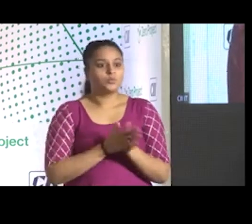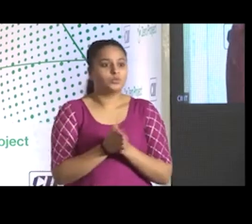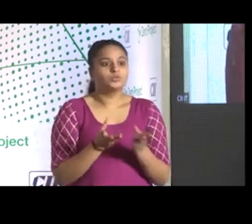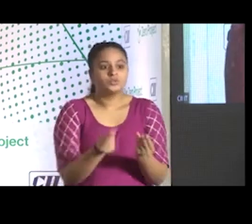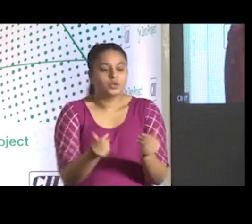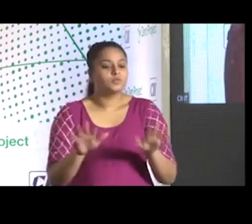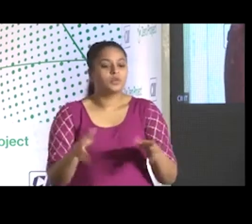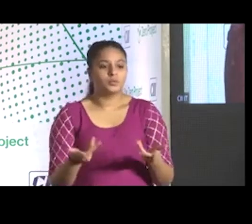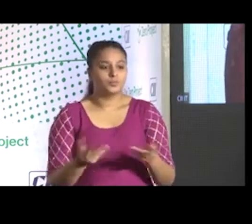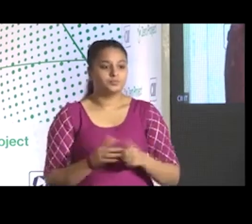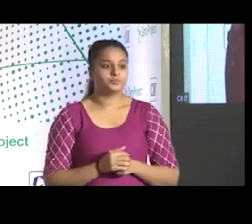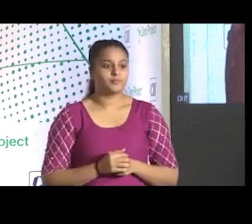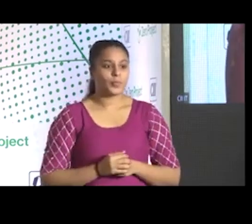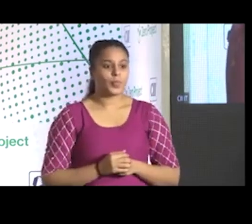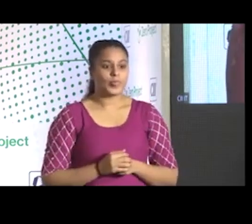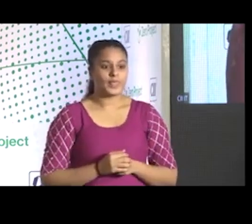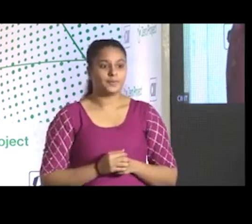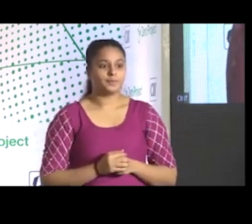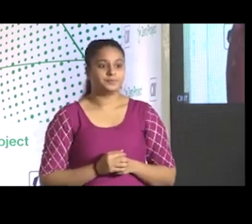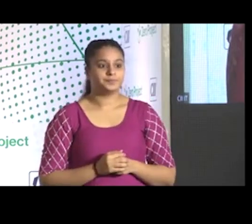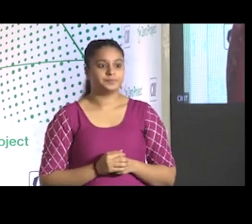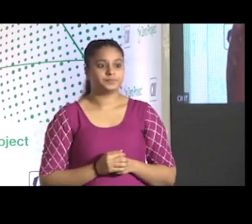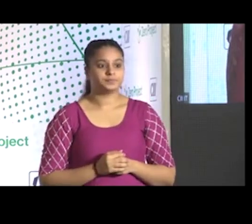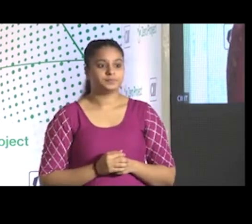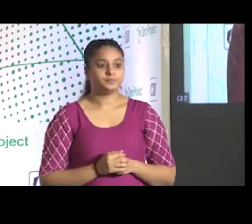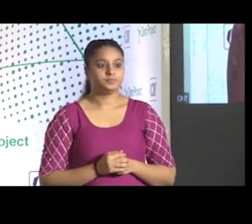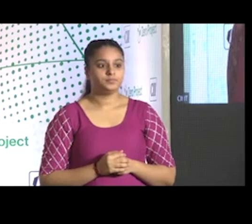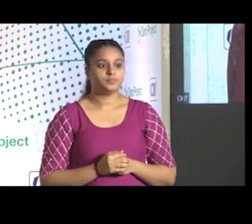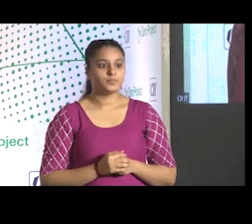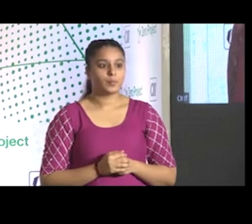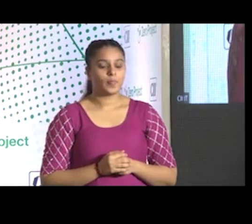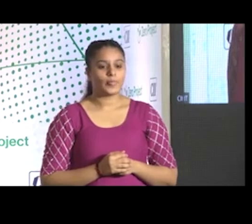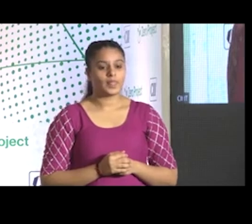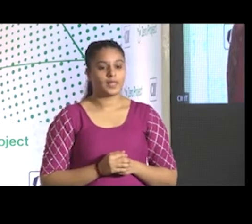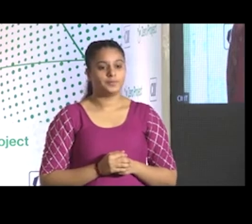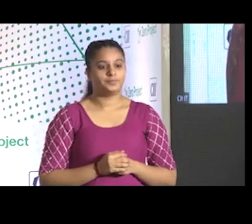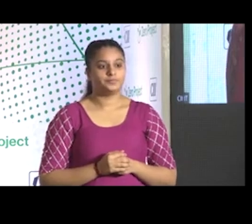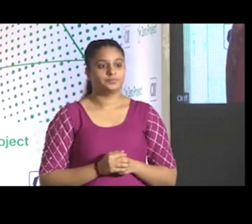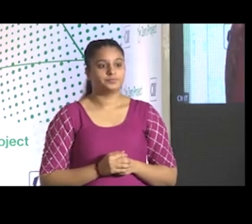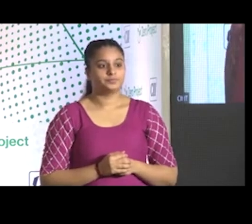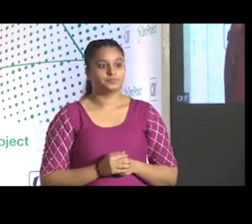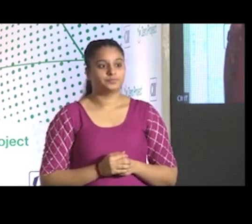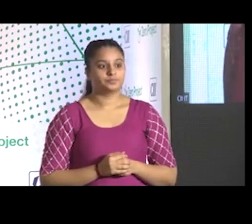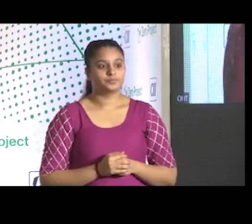The fourth is on cooperation on data, and in this case, it's